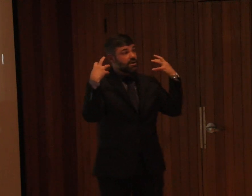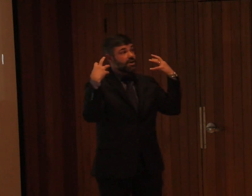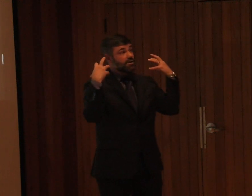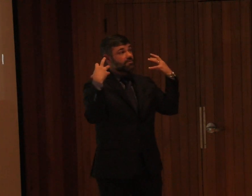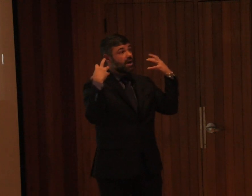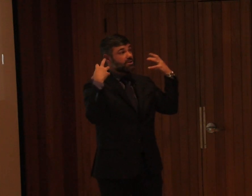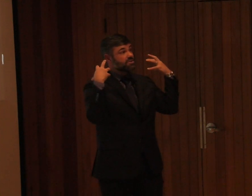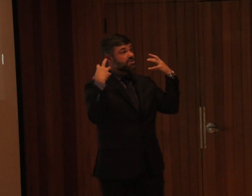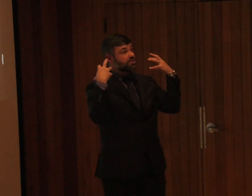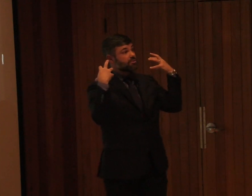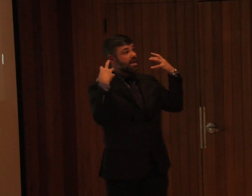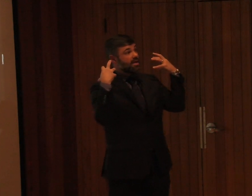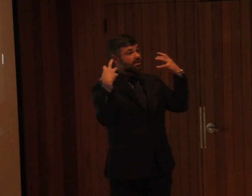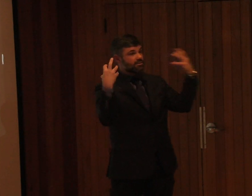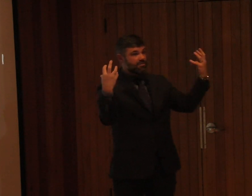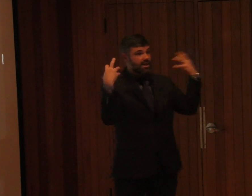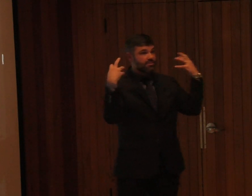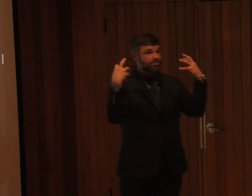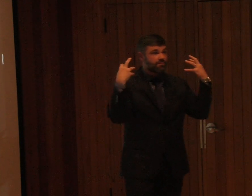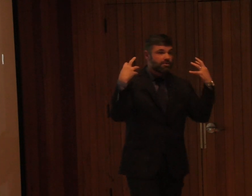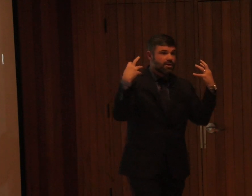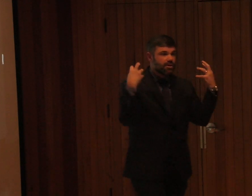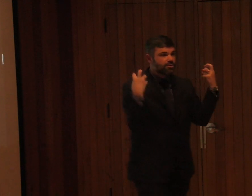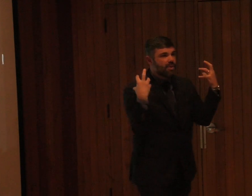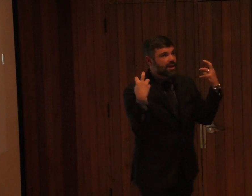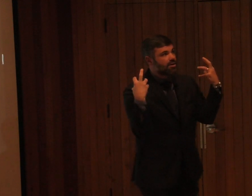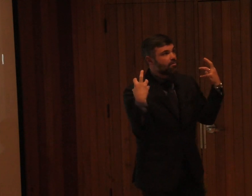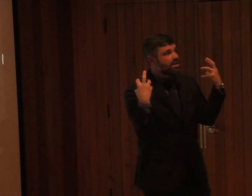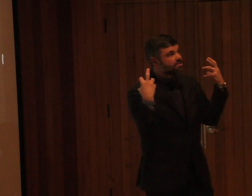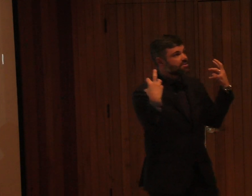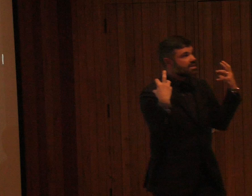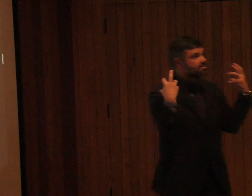very consciously traumatic and traumatic on a mental sense